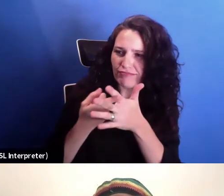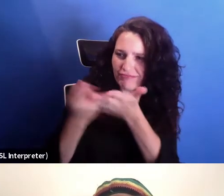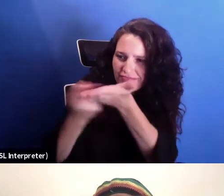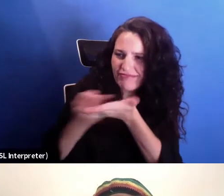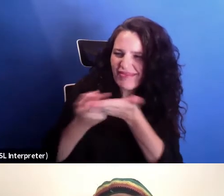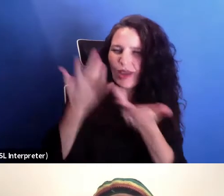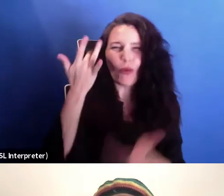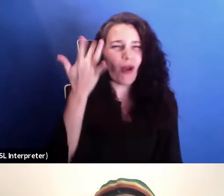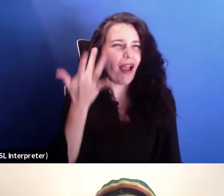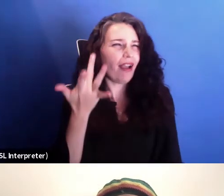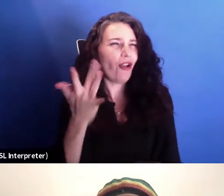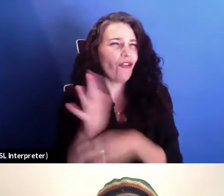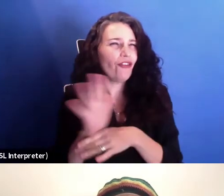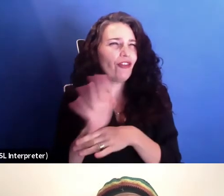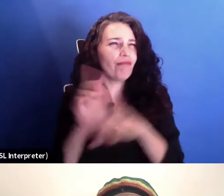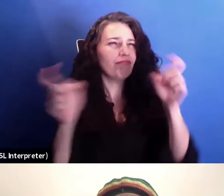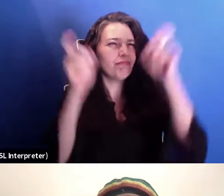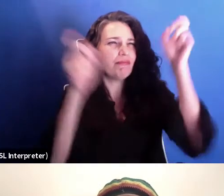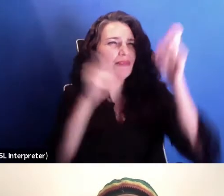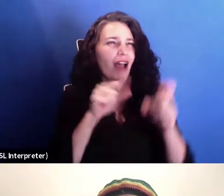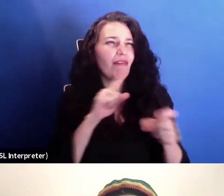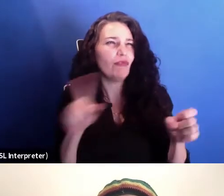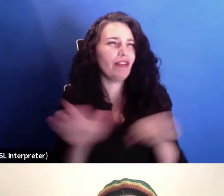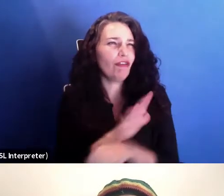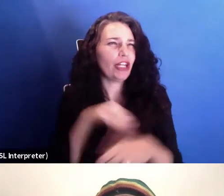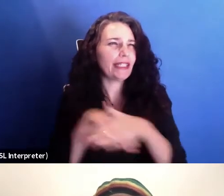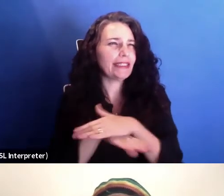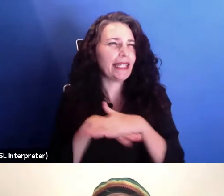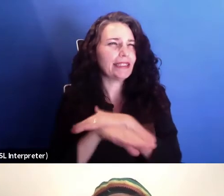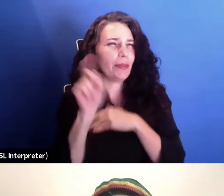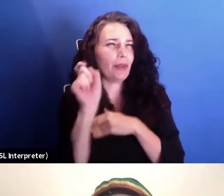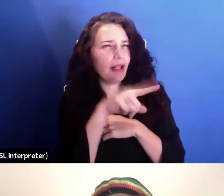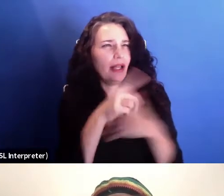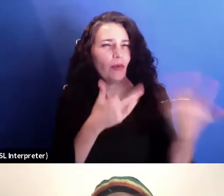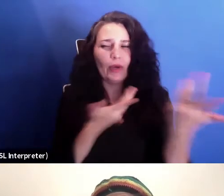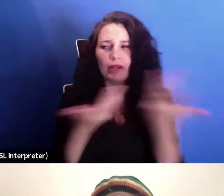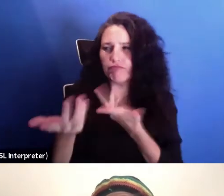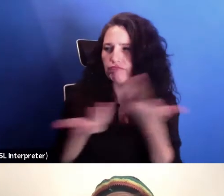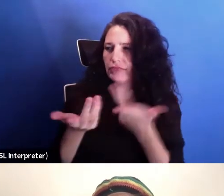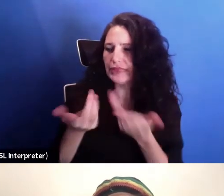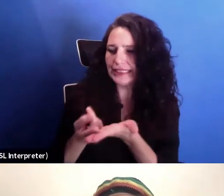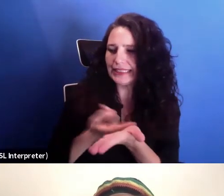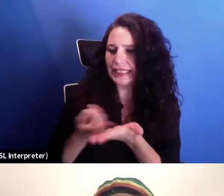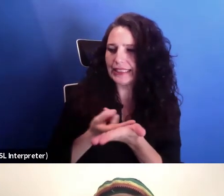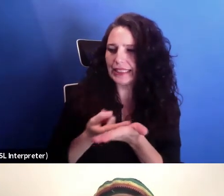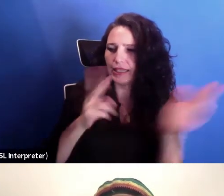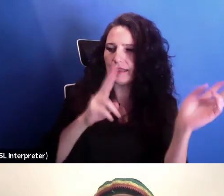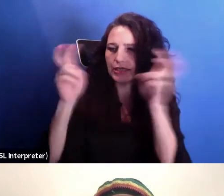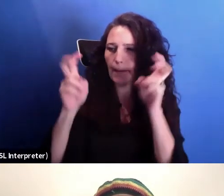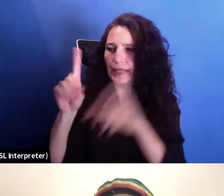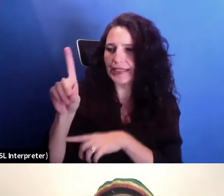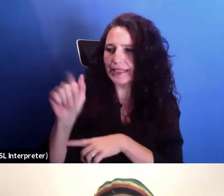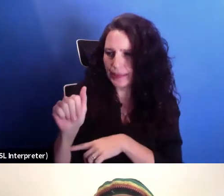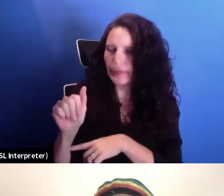for instance, things like that. And so we started talking about disability and he quite honestly started introducing me